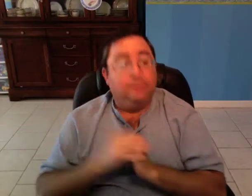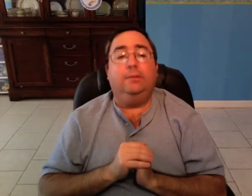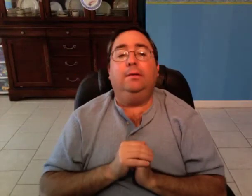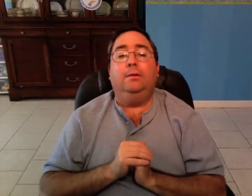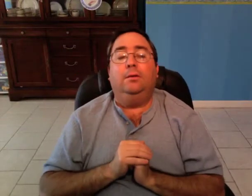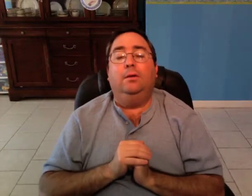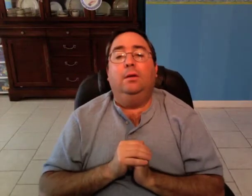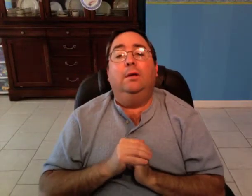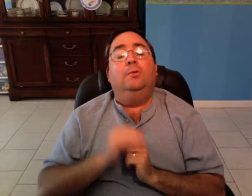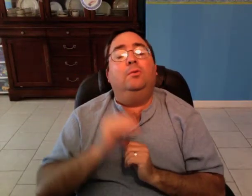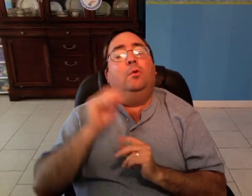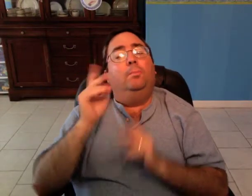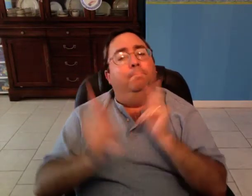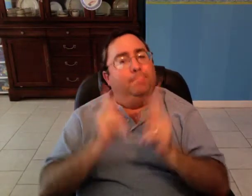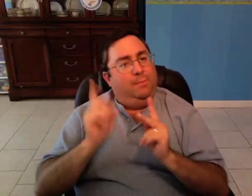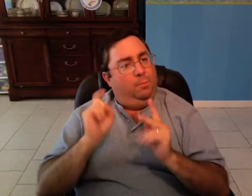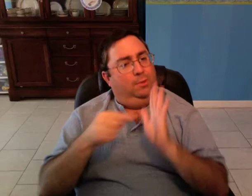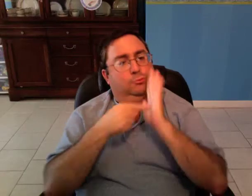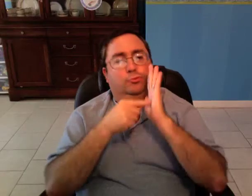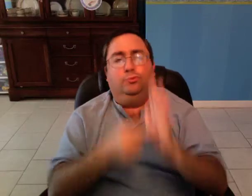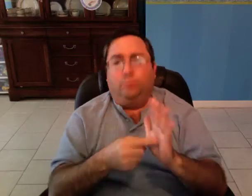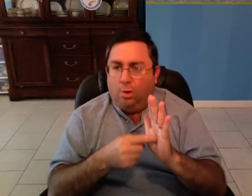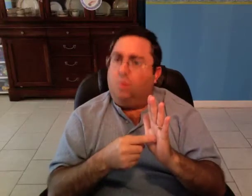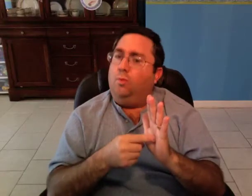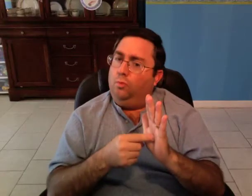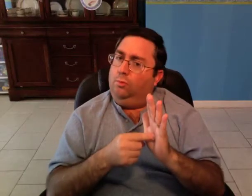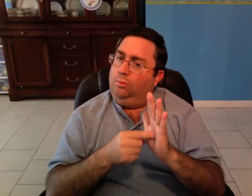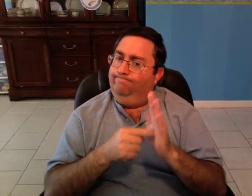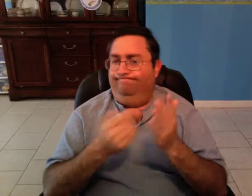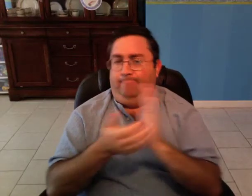Related to that idea, people must SHOW